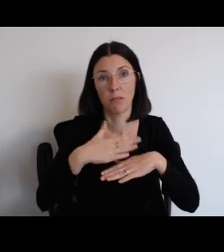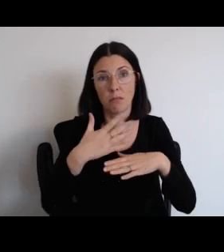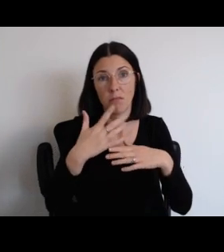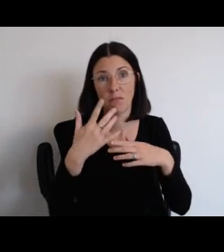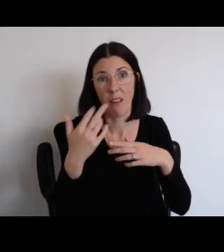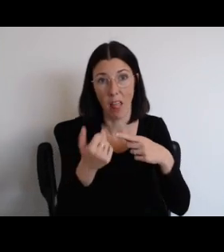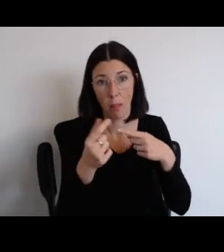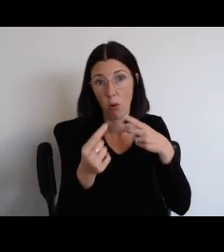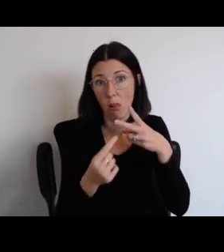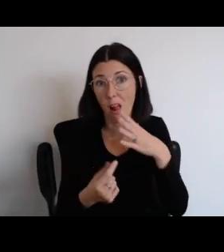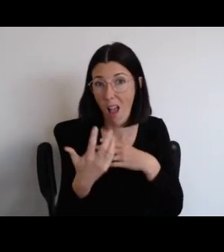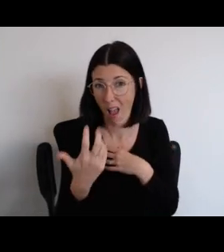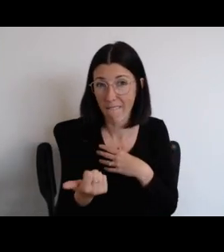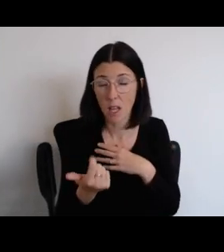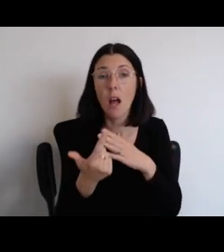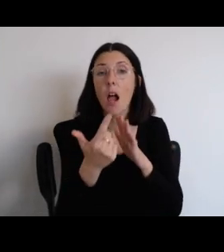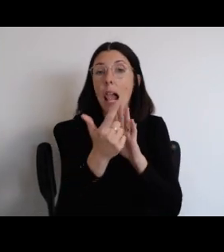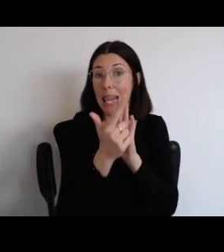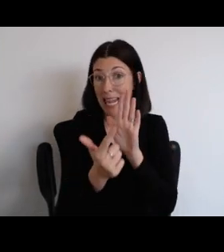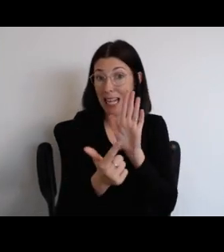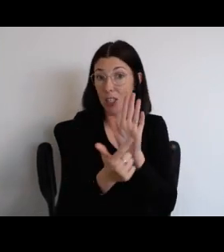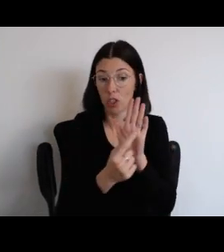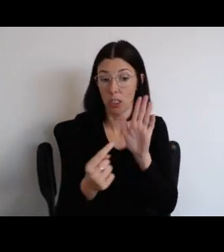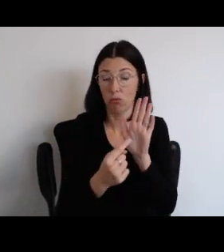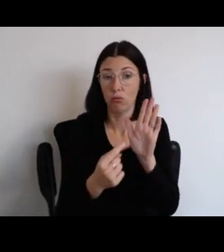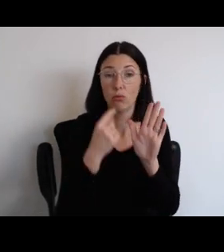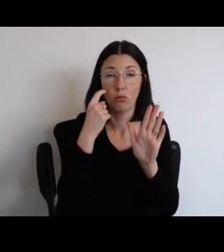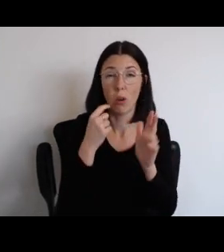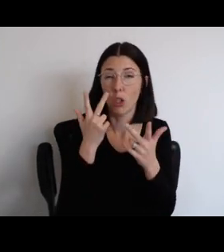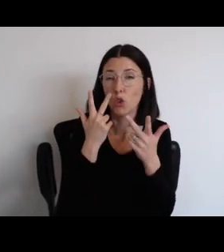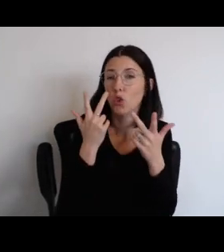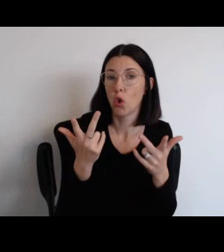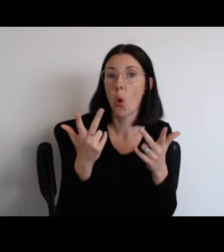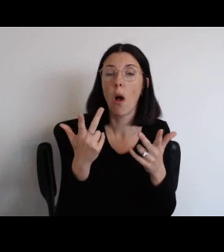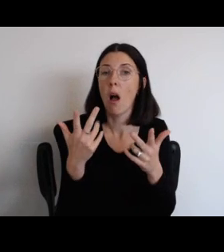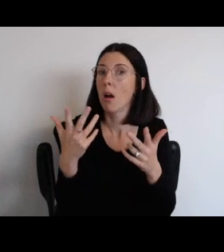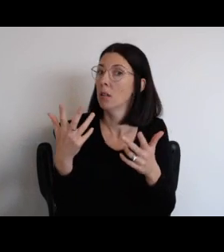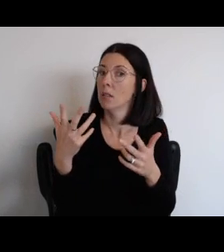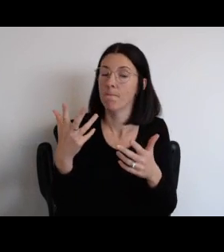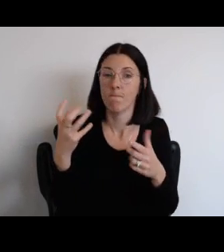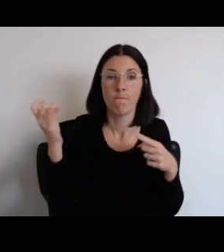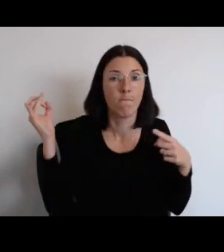is trying to demonstrate that um compliance with orders is important and um should be taken